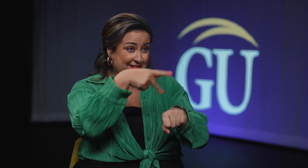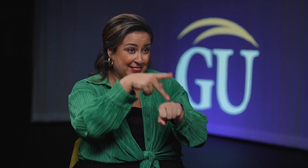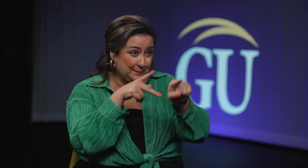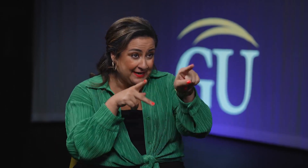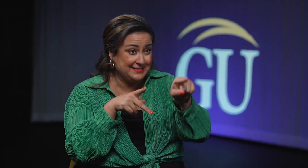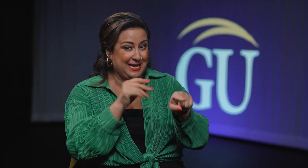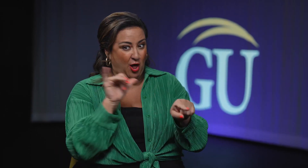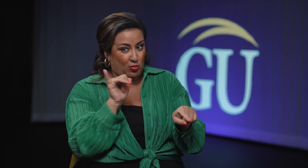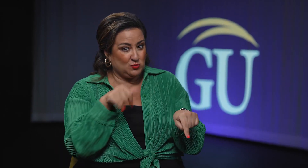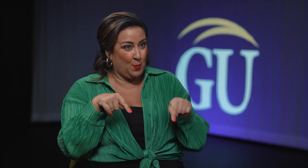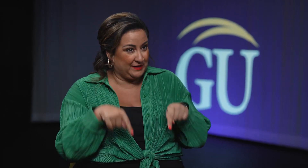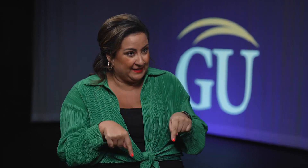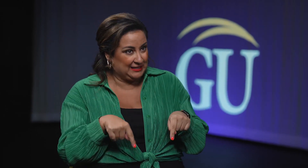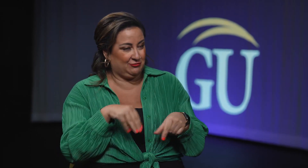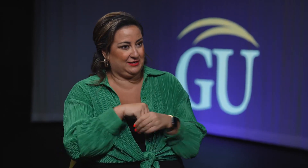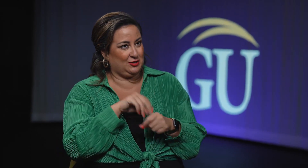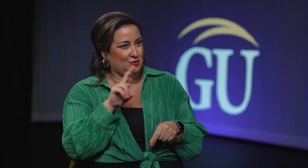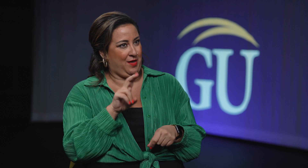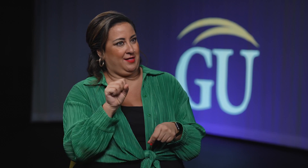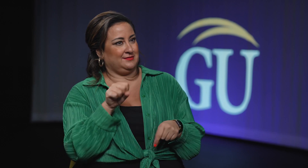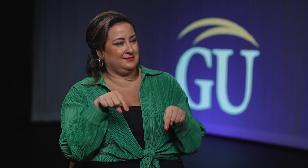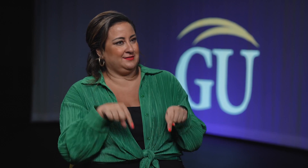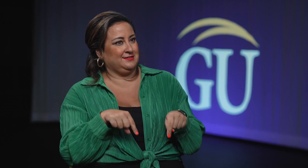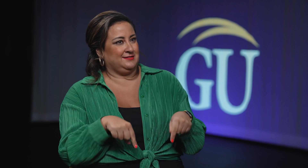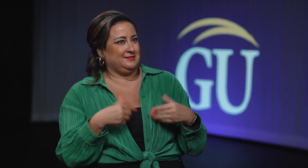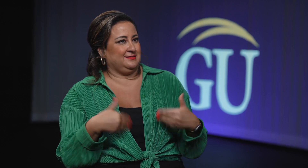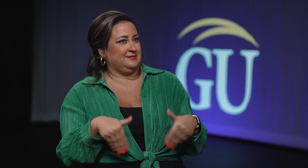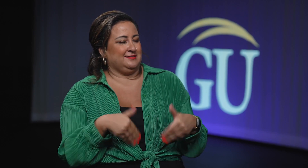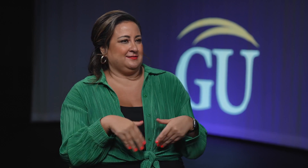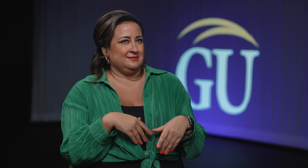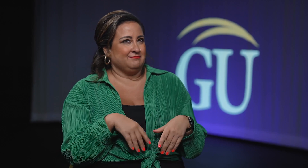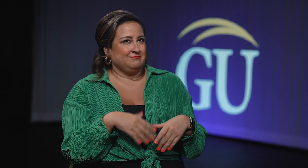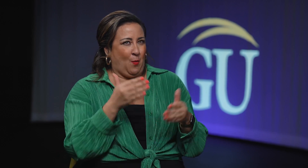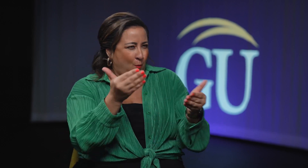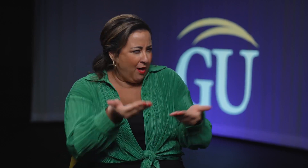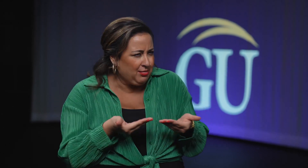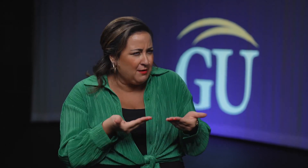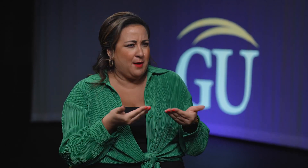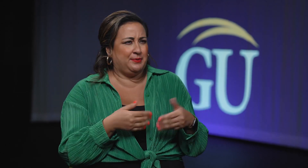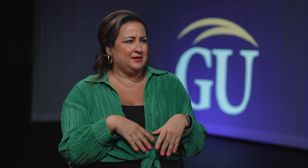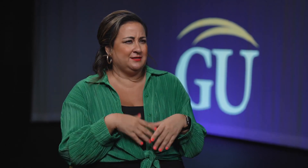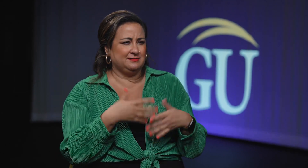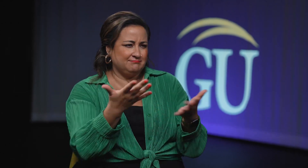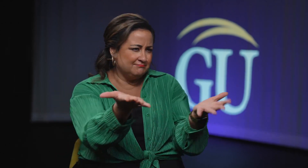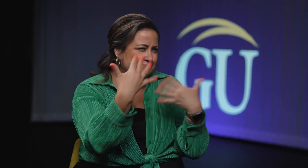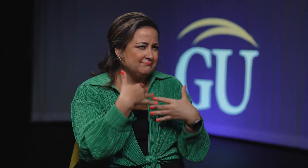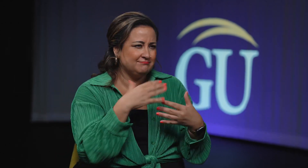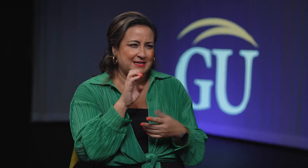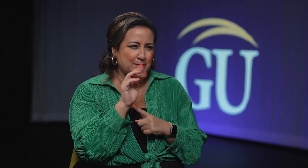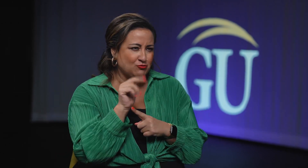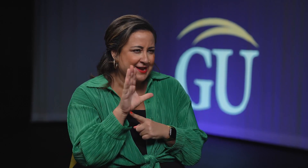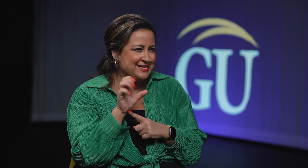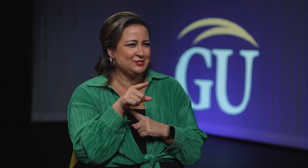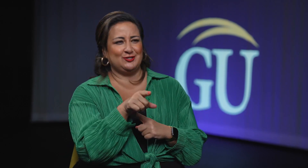Not just in the Philippines, but here in the US. You were welcomed and embraced.